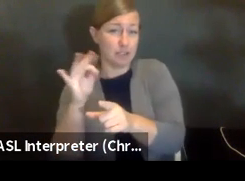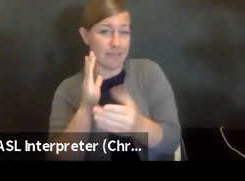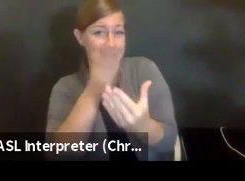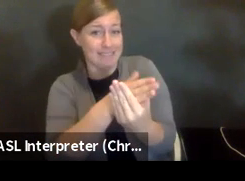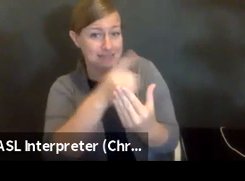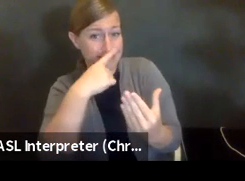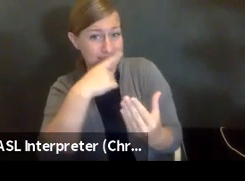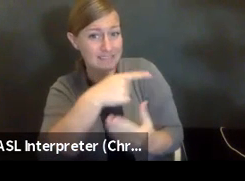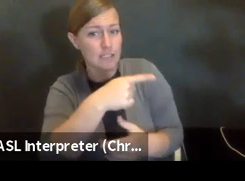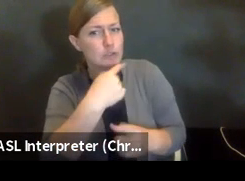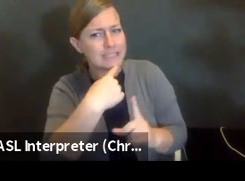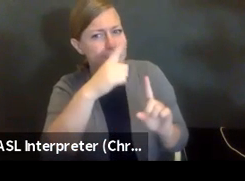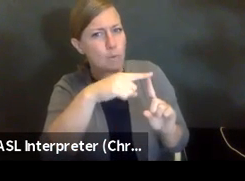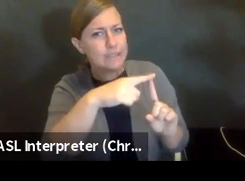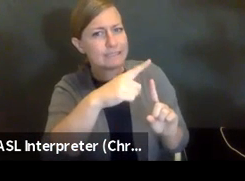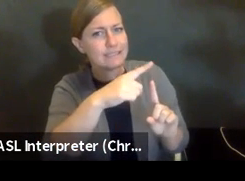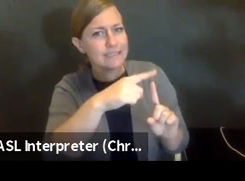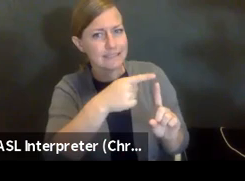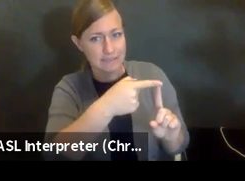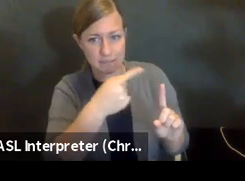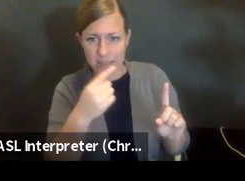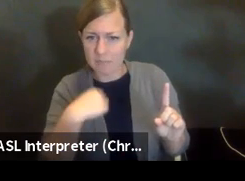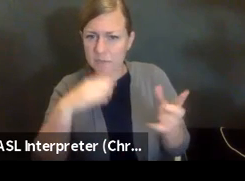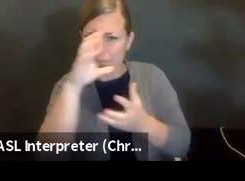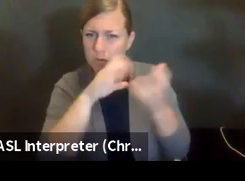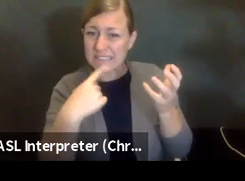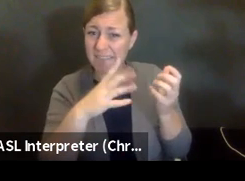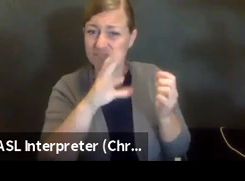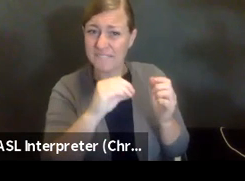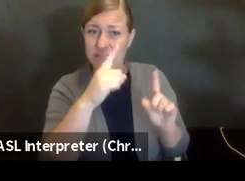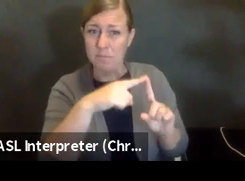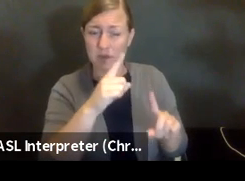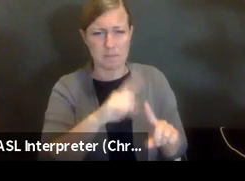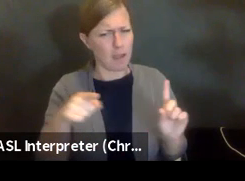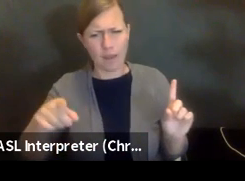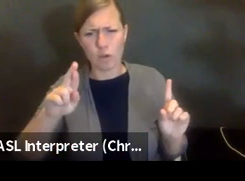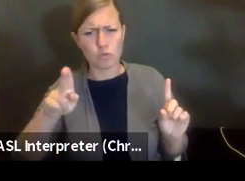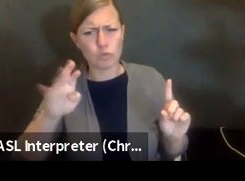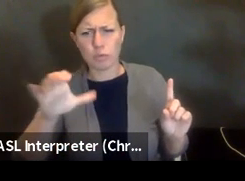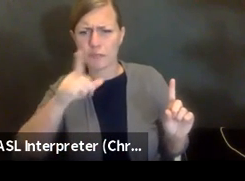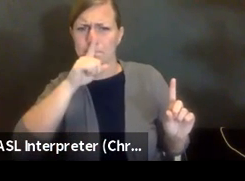Jeff Crawford: Katherine, you said points there. I'm confused. It says 50 points, but the rubric doesn't say 50 points.